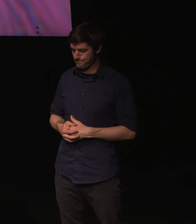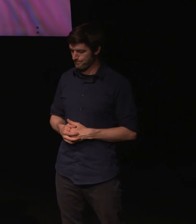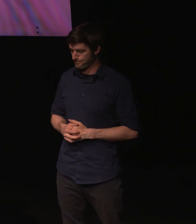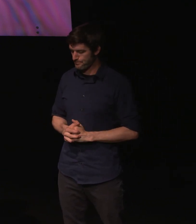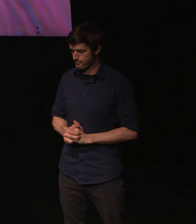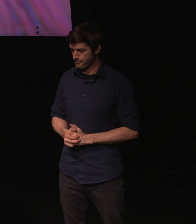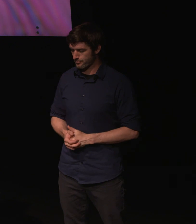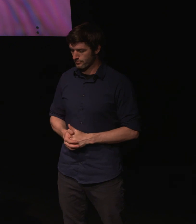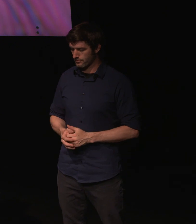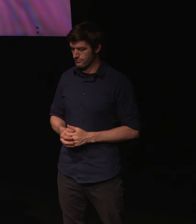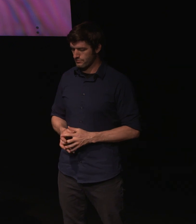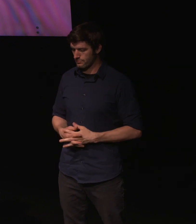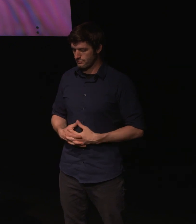But I just wanted to say